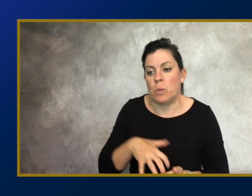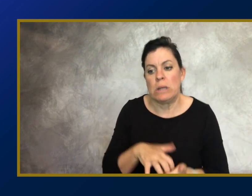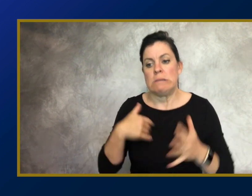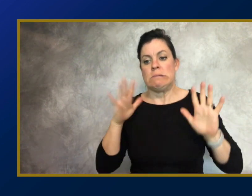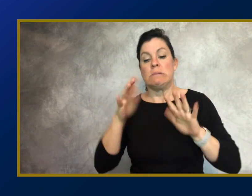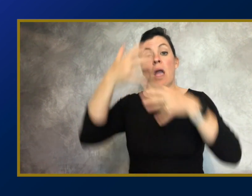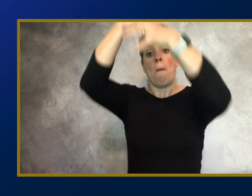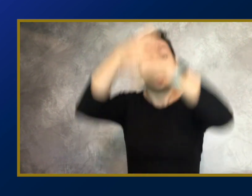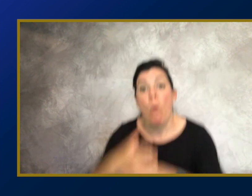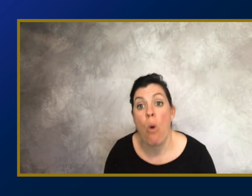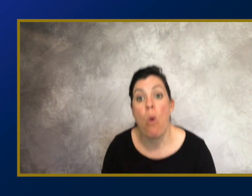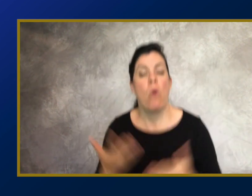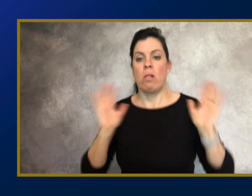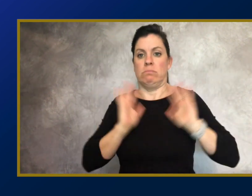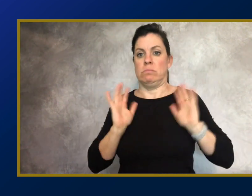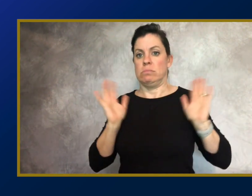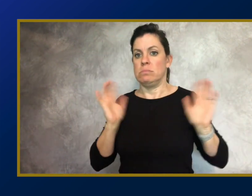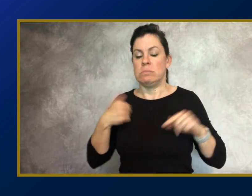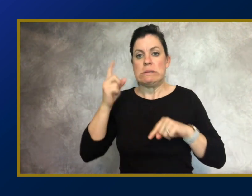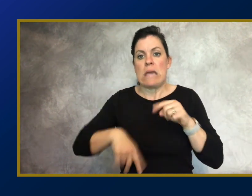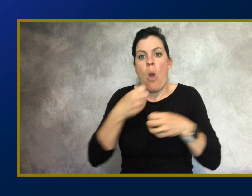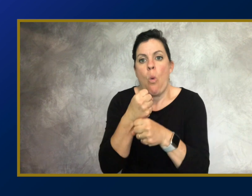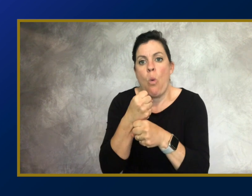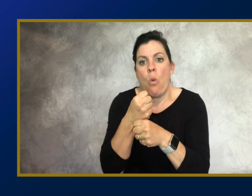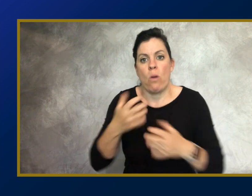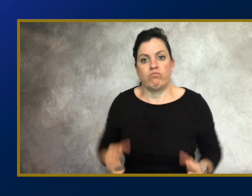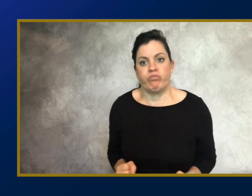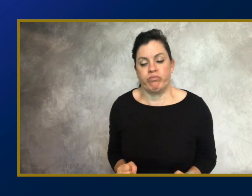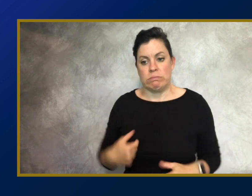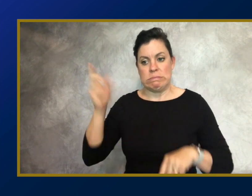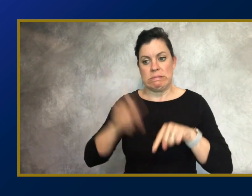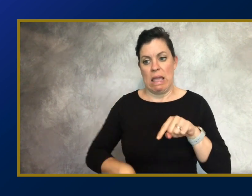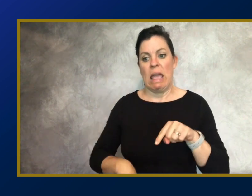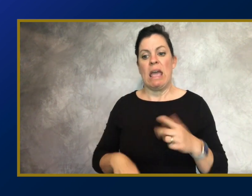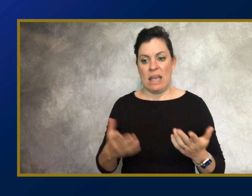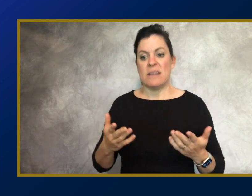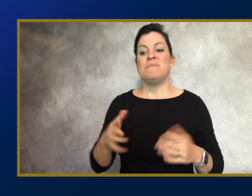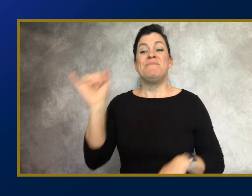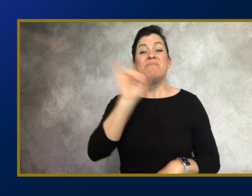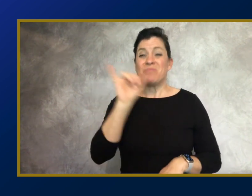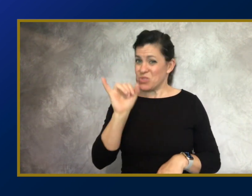that center strength. These children also get tired more quickly. If you're working to hold